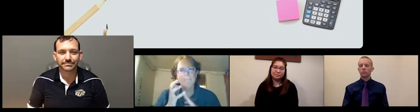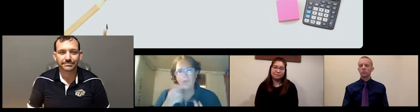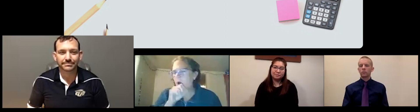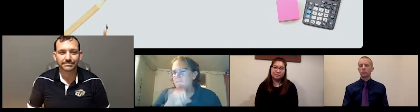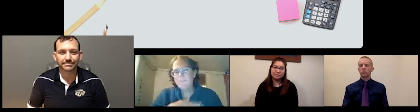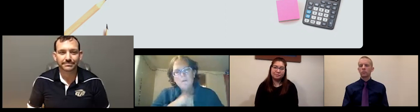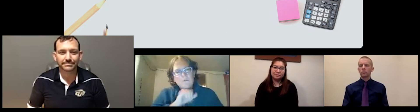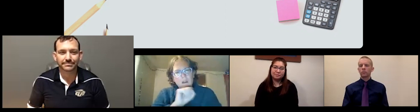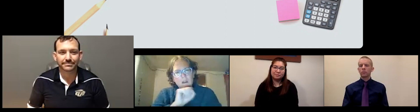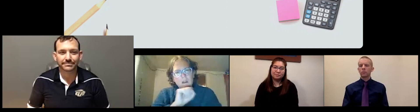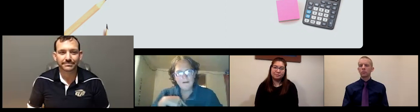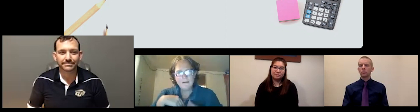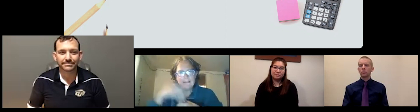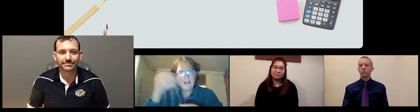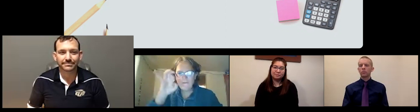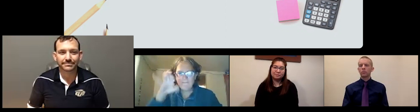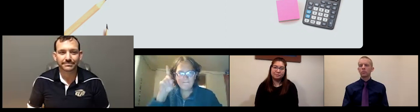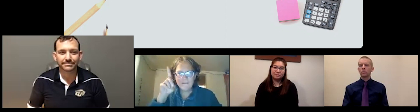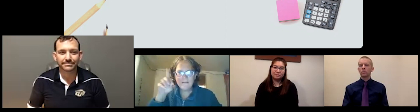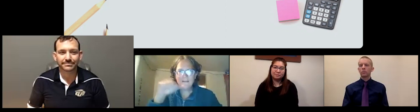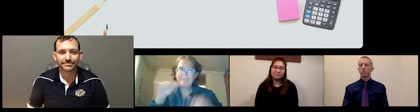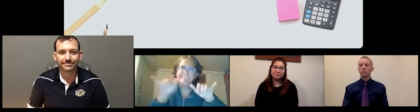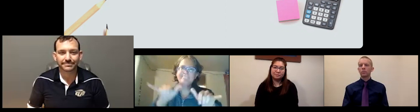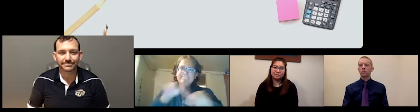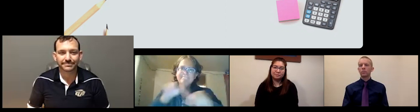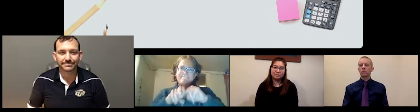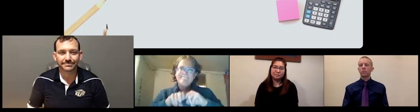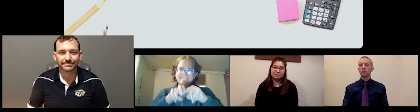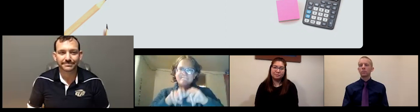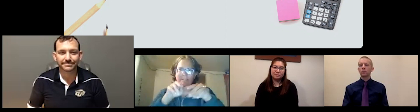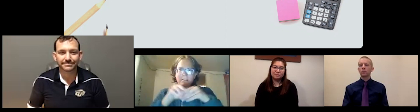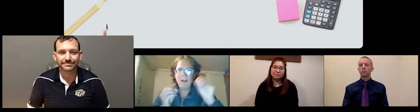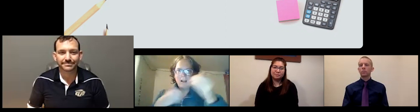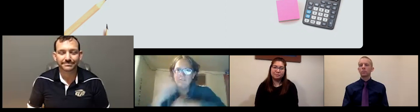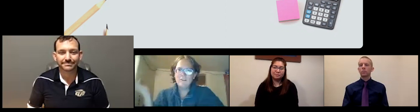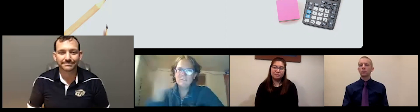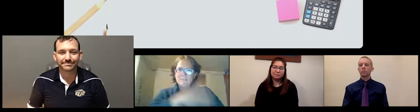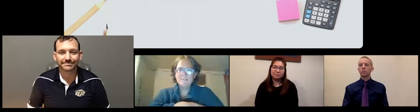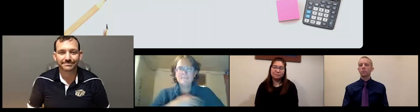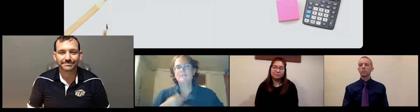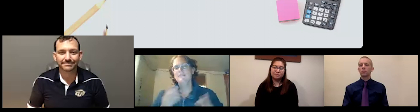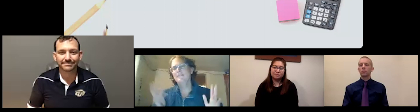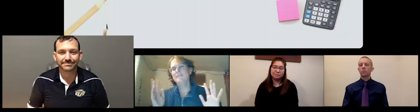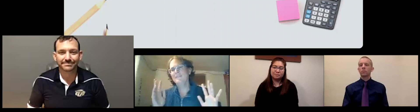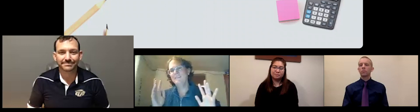I love my job. I get out in the field, not just being in my office all day.